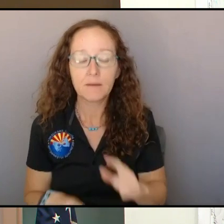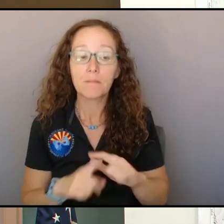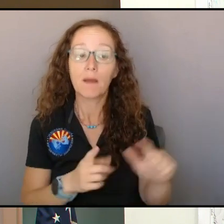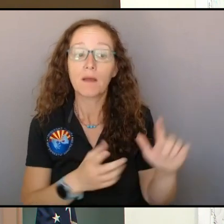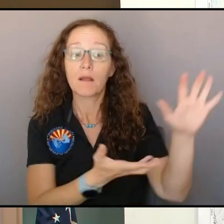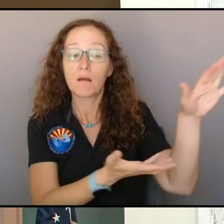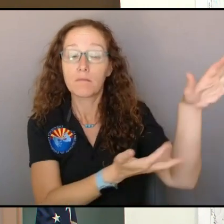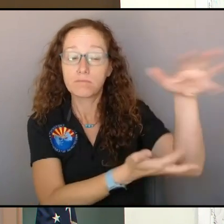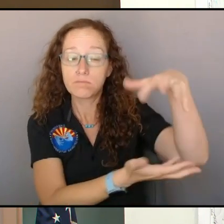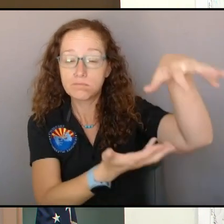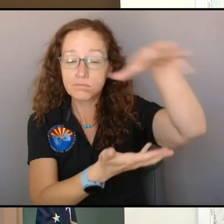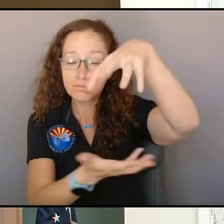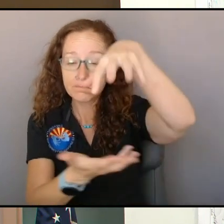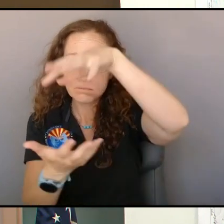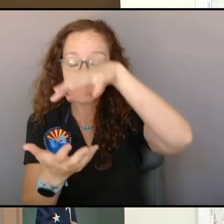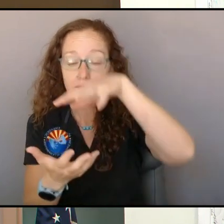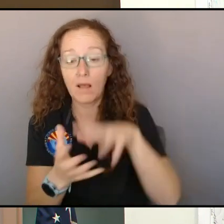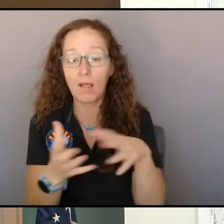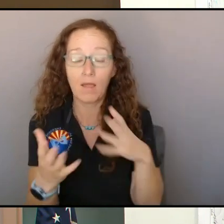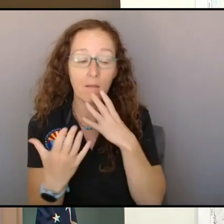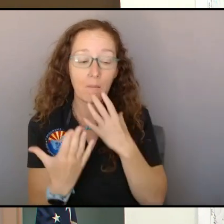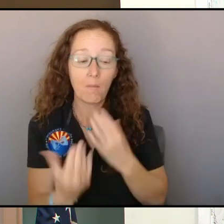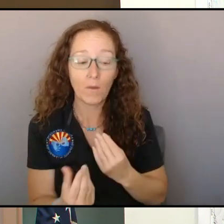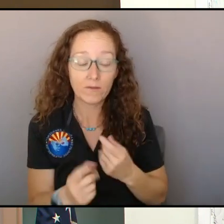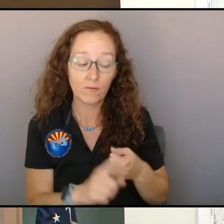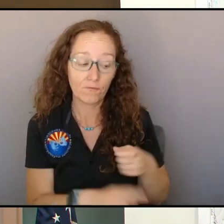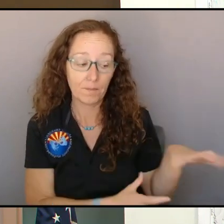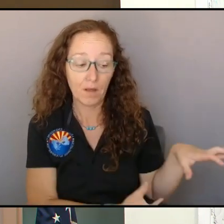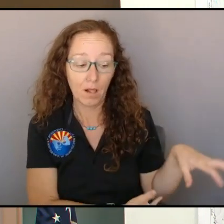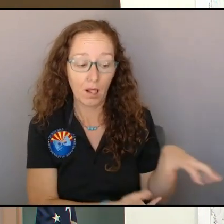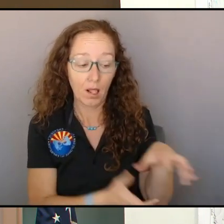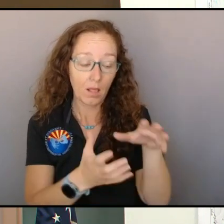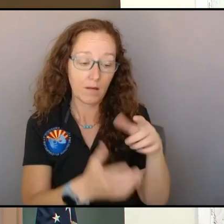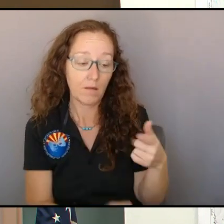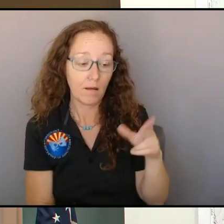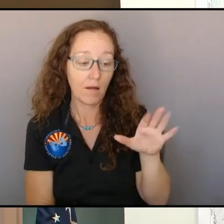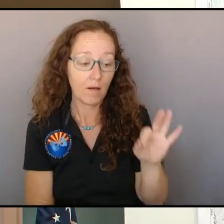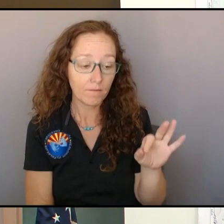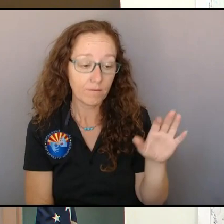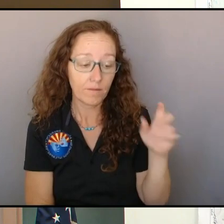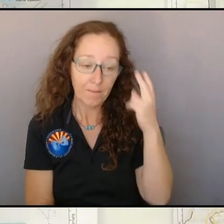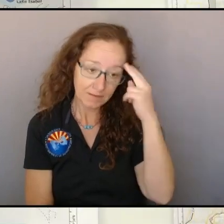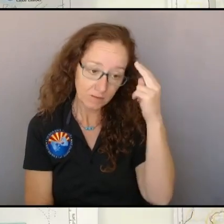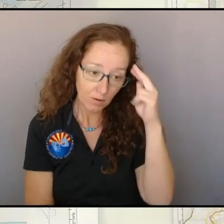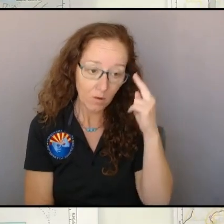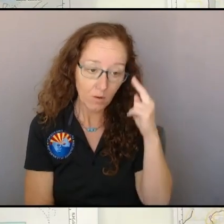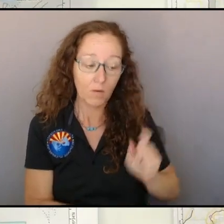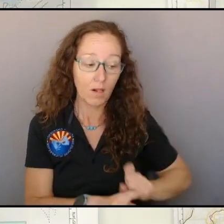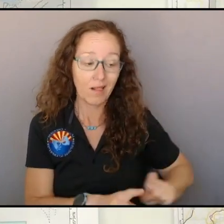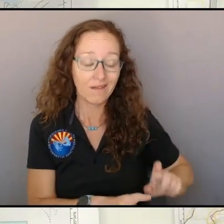moisture, from the Gulf of Mexico that had moved up into Texas, Oklahoma, Kansas. Then we pushed that air in from the